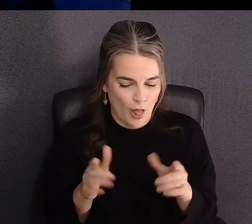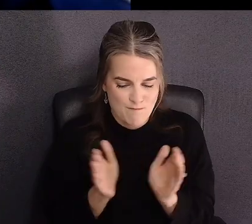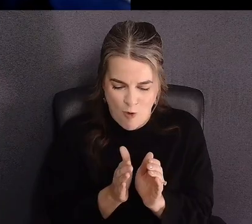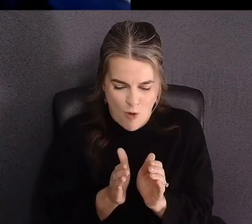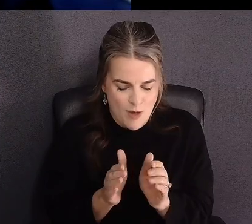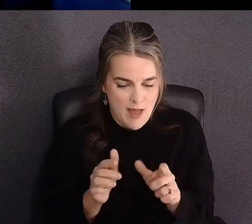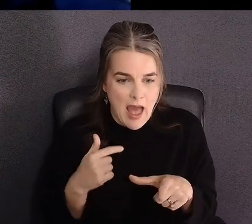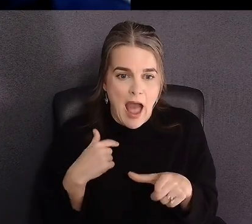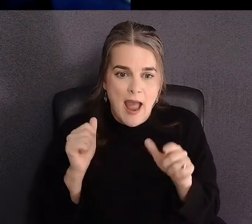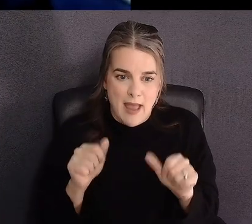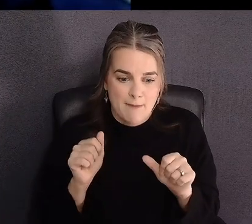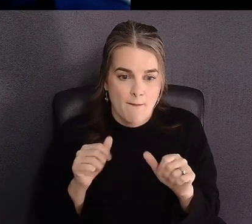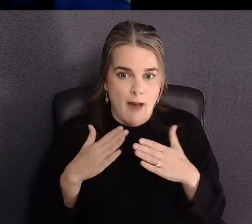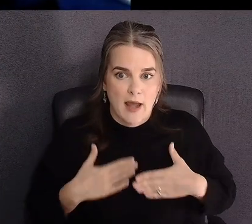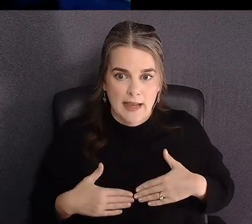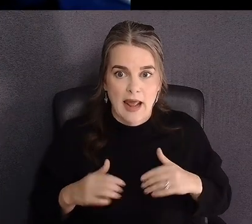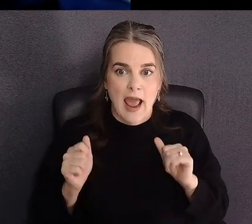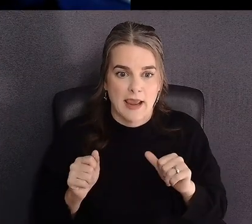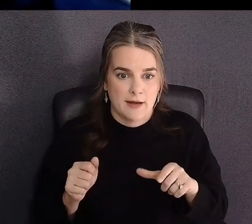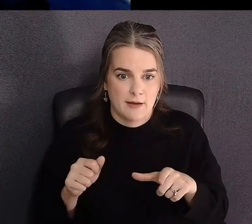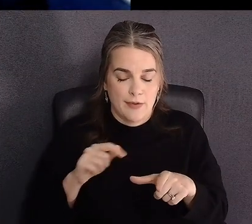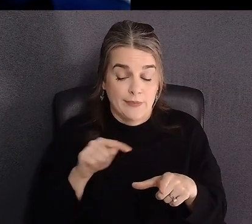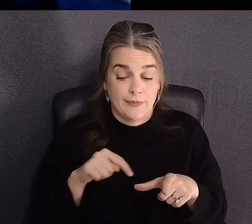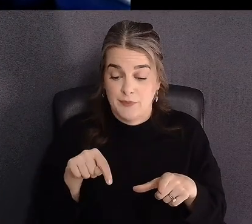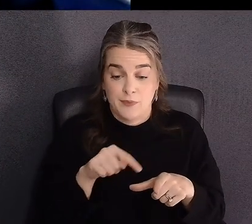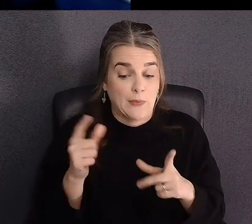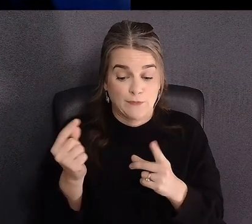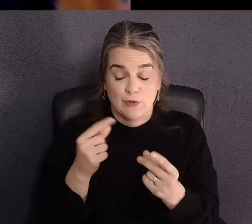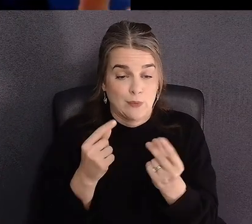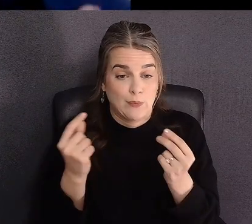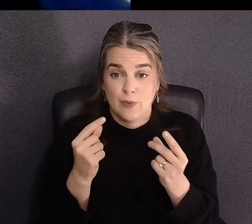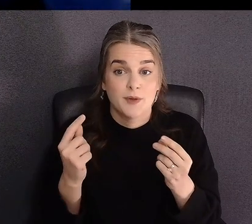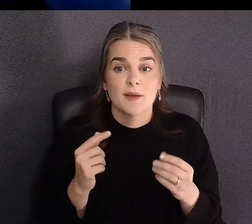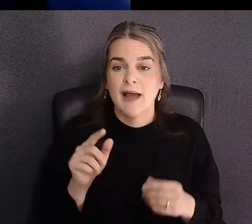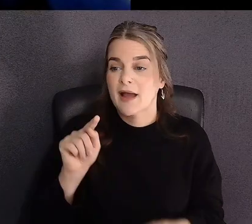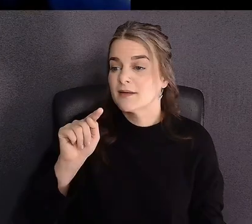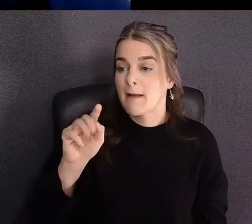I'm able-bodied with my hand, so I'm able to just whatever and do. I feel like it's bigger, so you don't